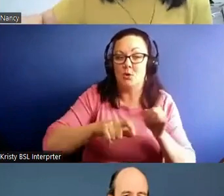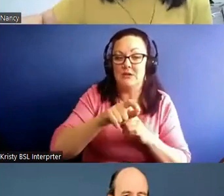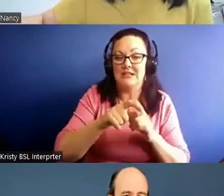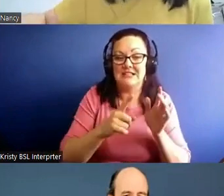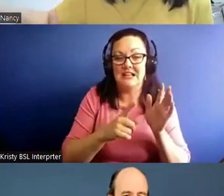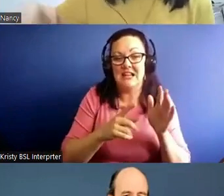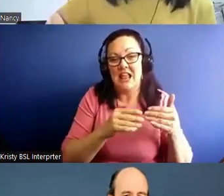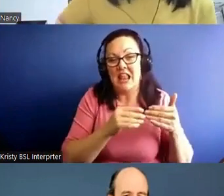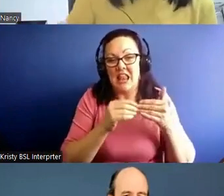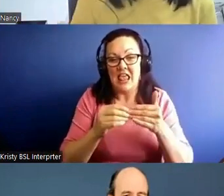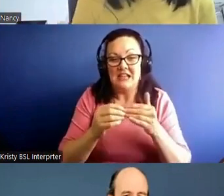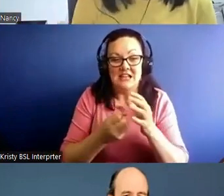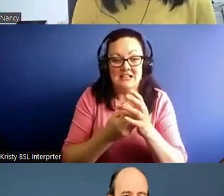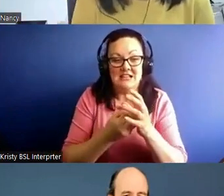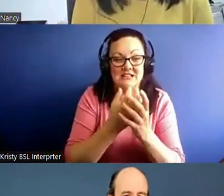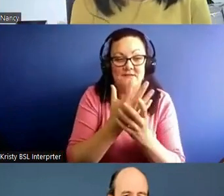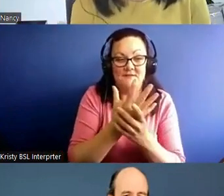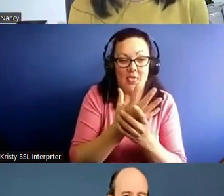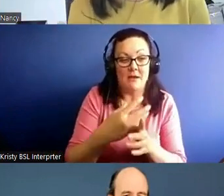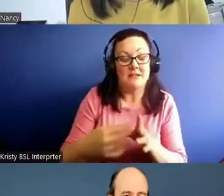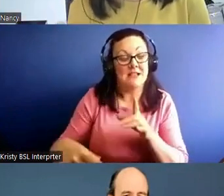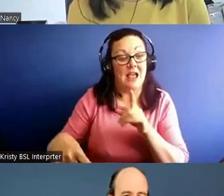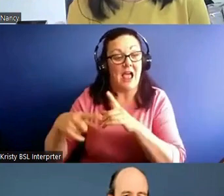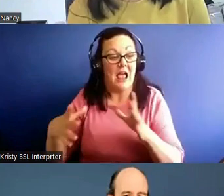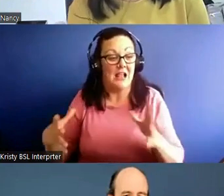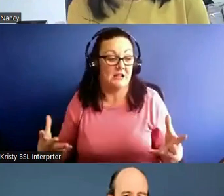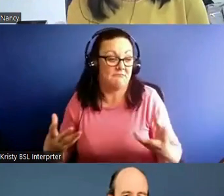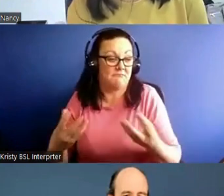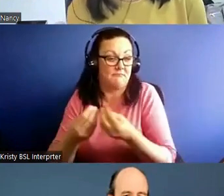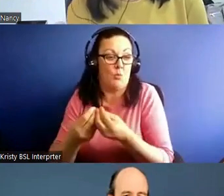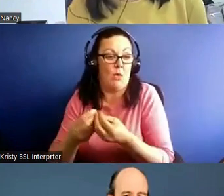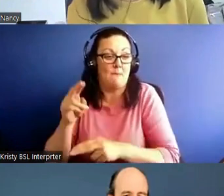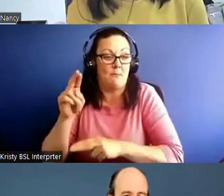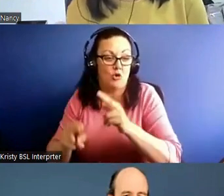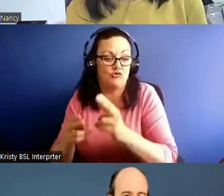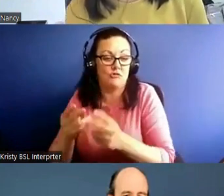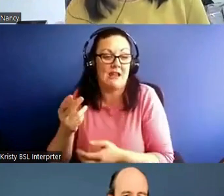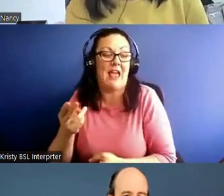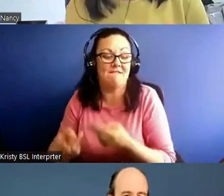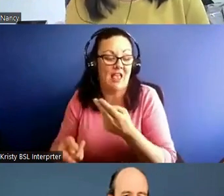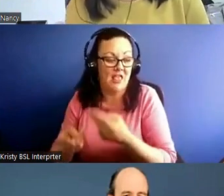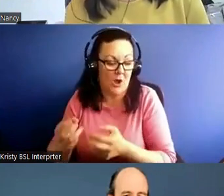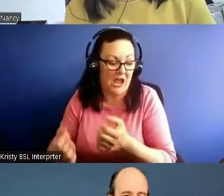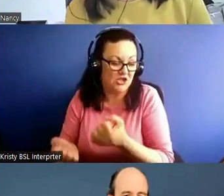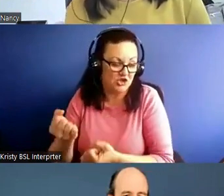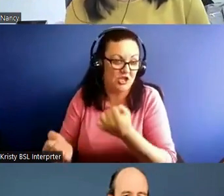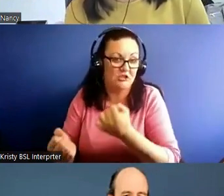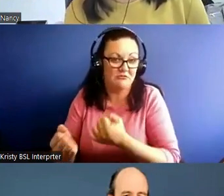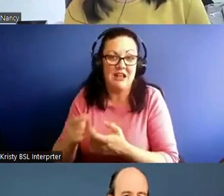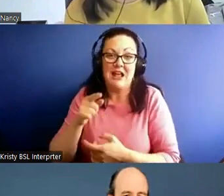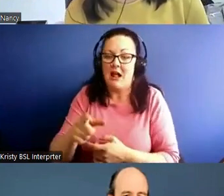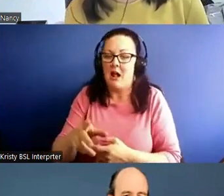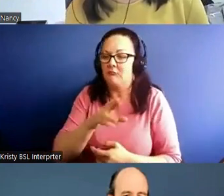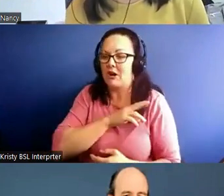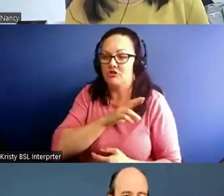monitoring evaluation and therefore also the rationale that I shared earlier of knowing whether we are doing what we're